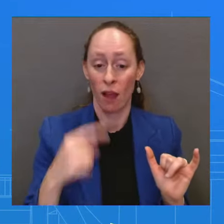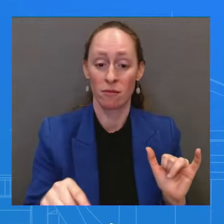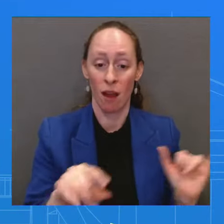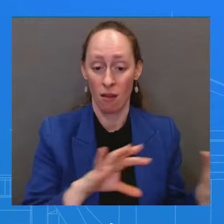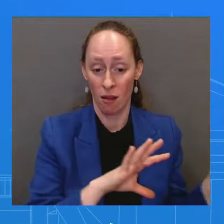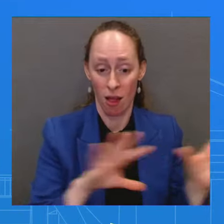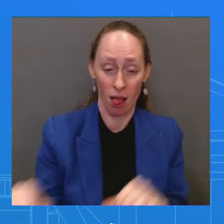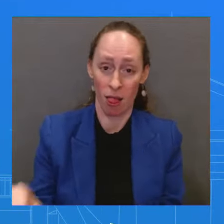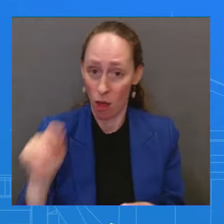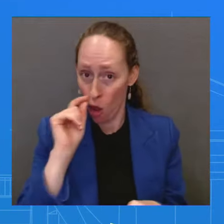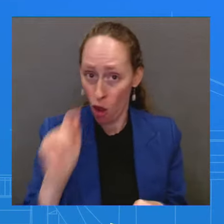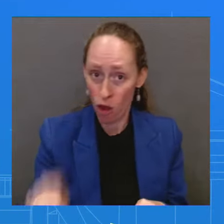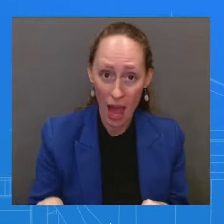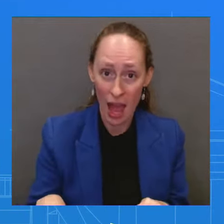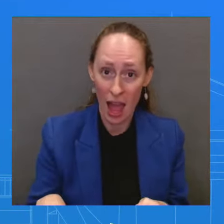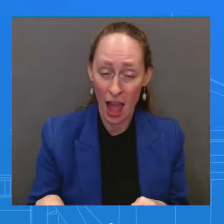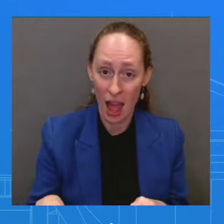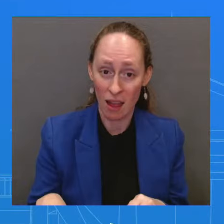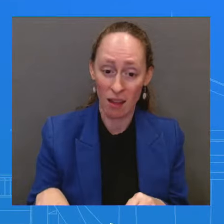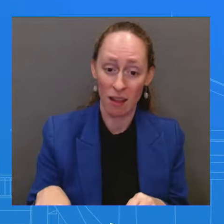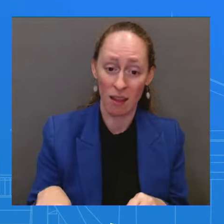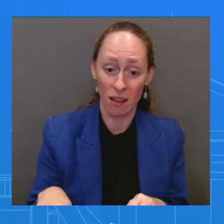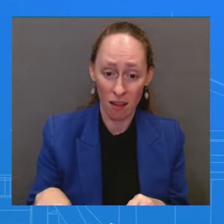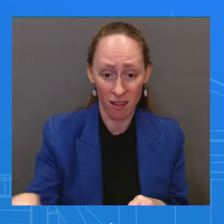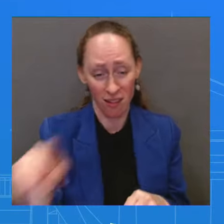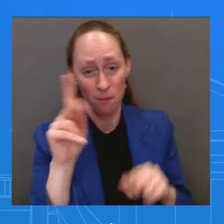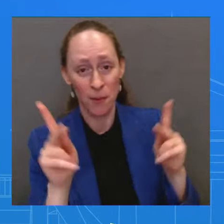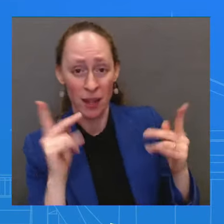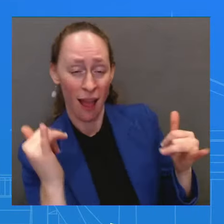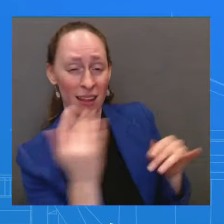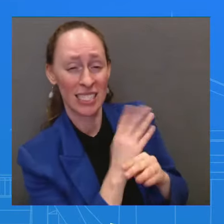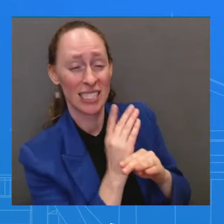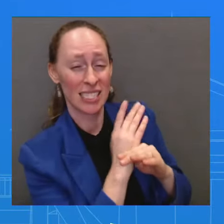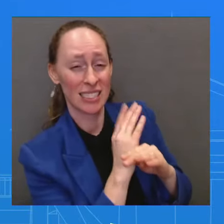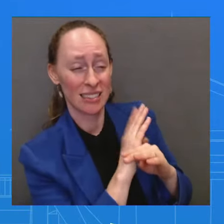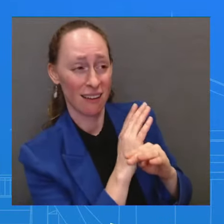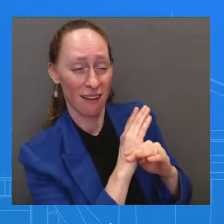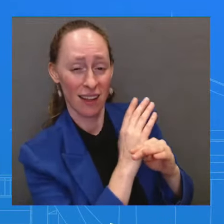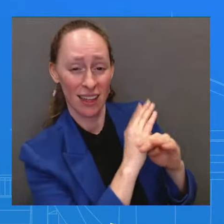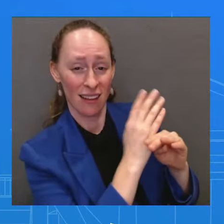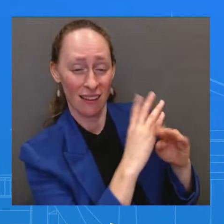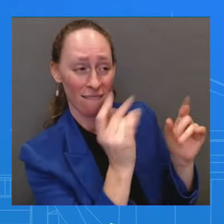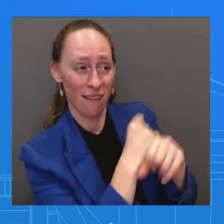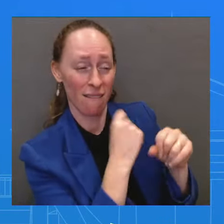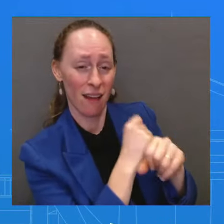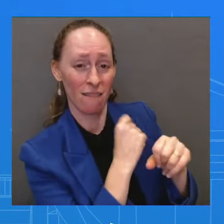fighting for their freedom. That is incredibly important. As you think about the NATO Allies, the NATO